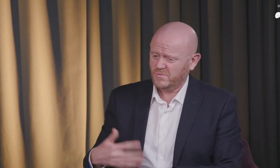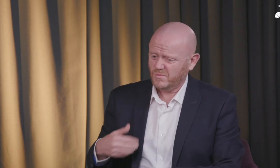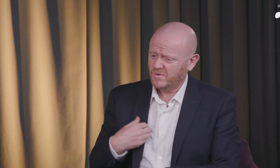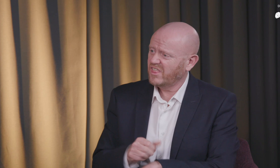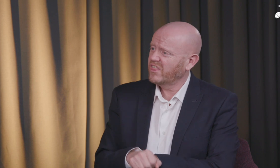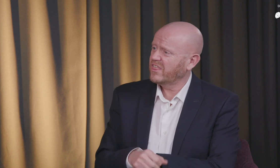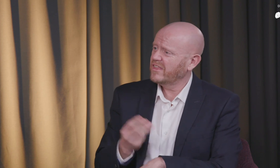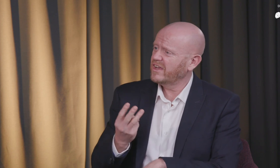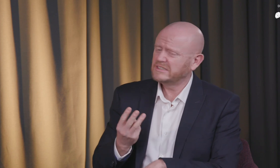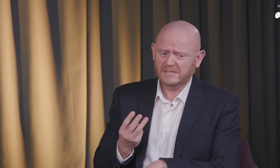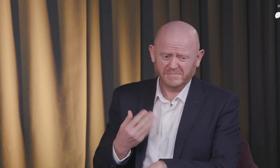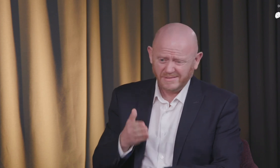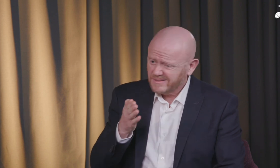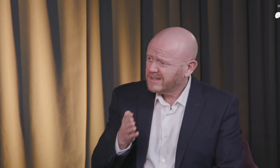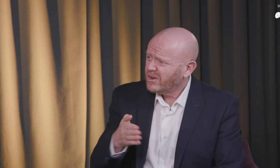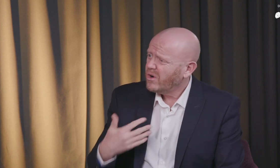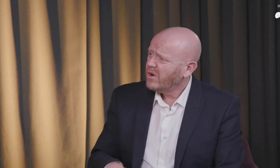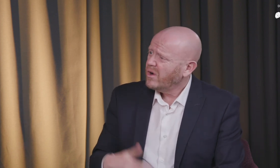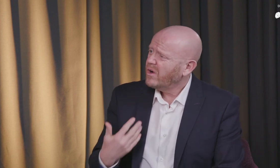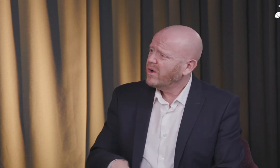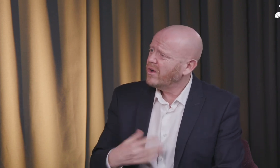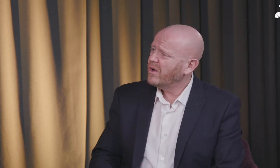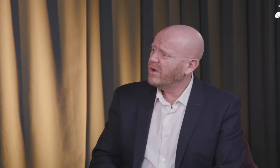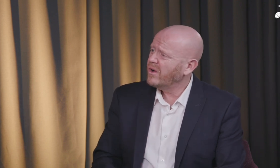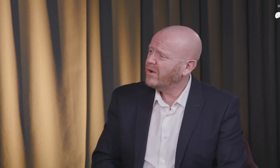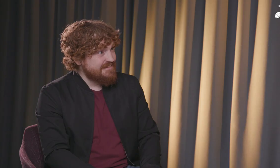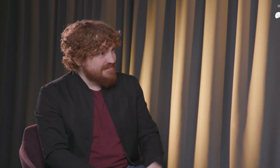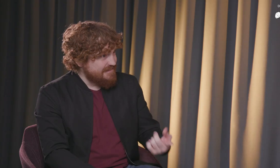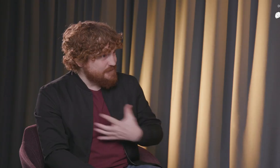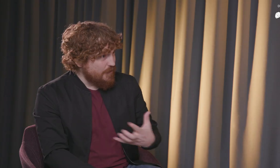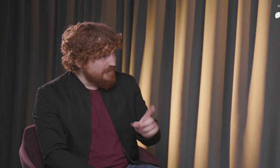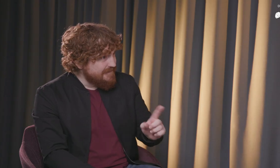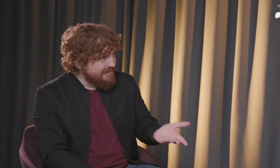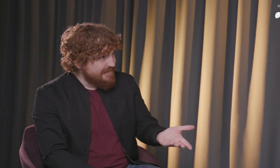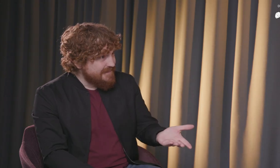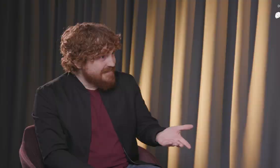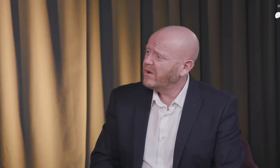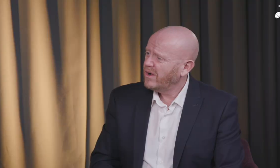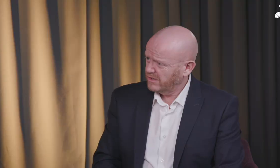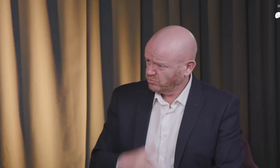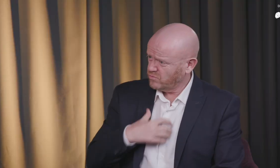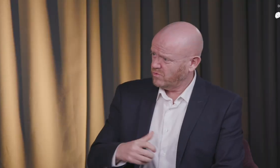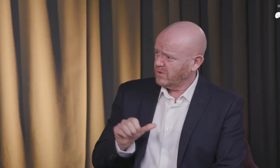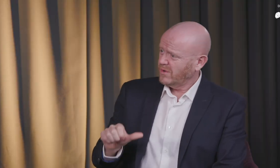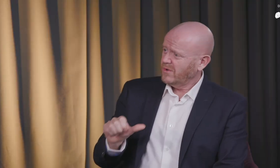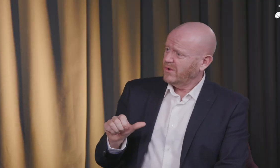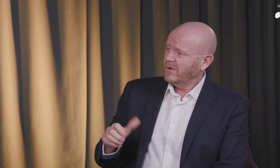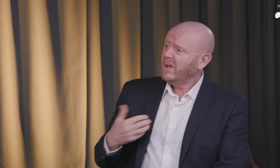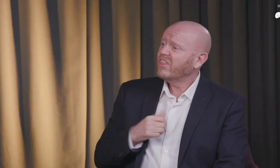I didn’t realise that I’d been 13 times. Are you surprised by that? Yes, I’m surprised!